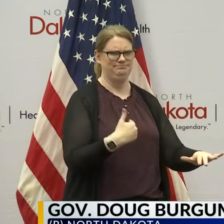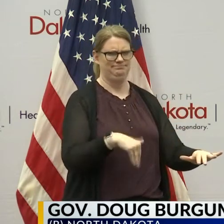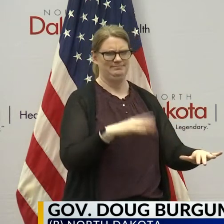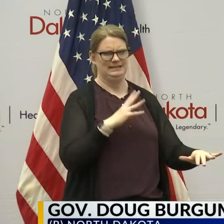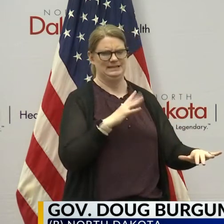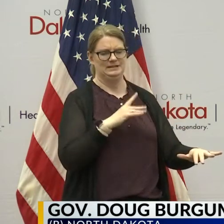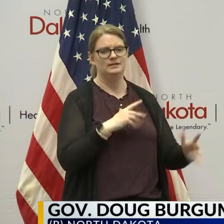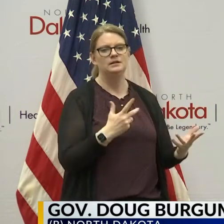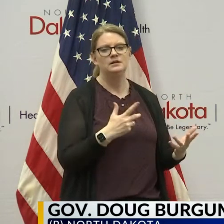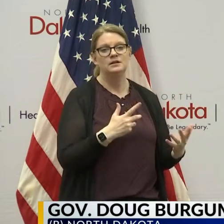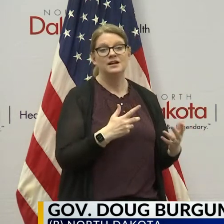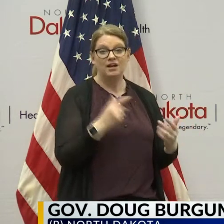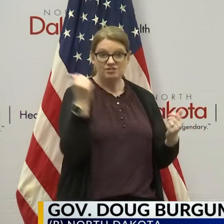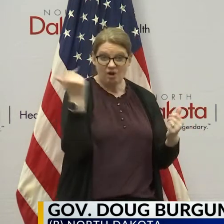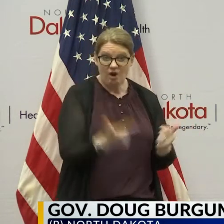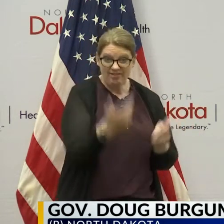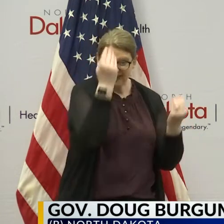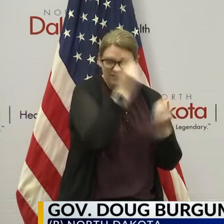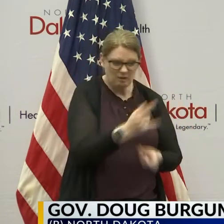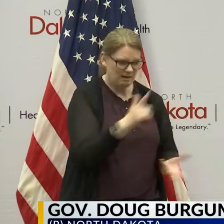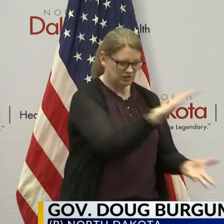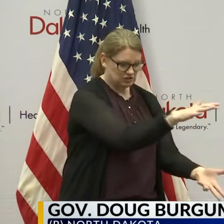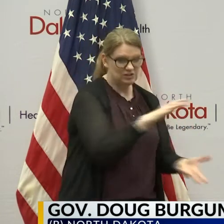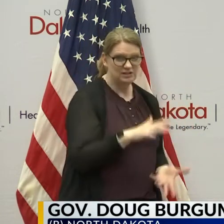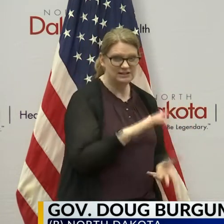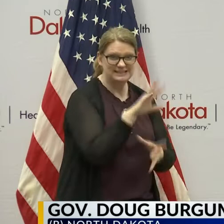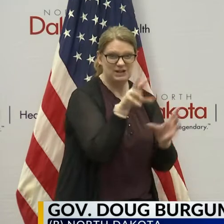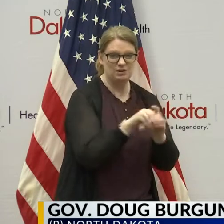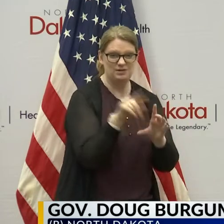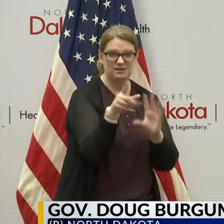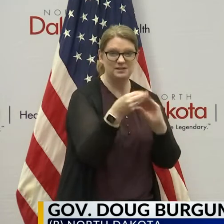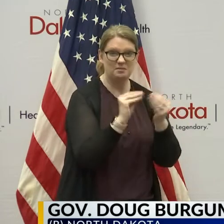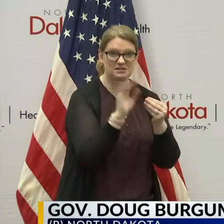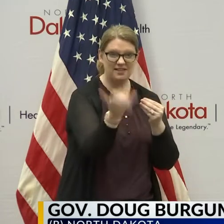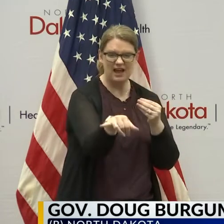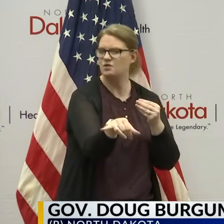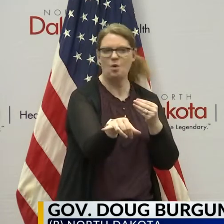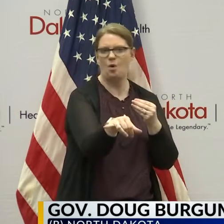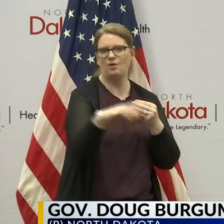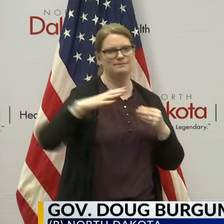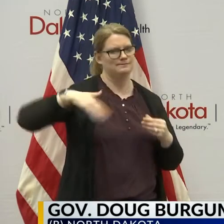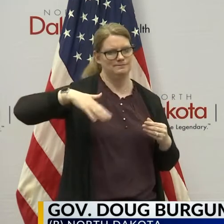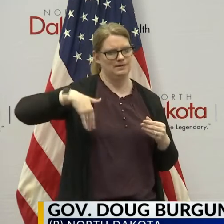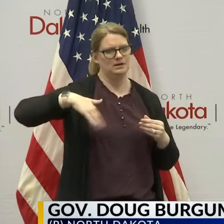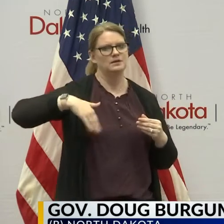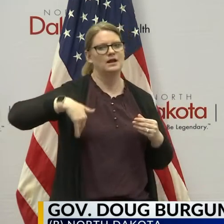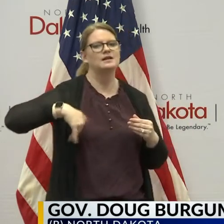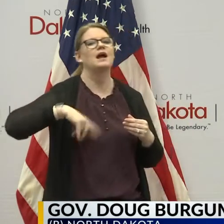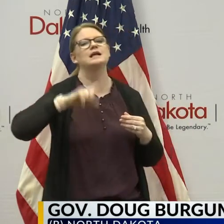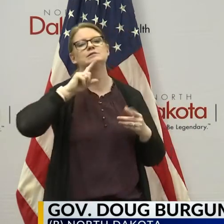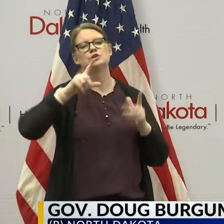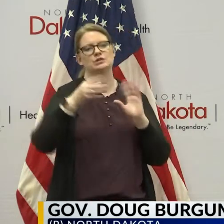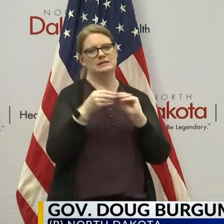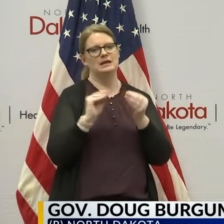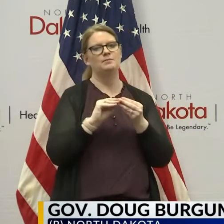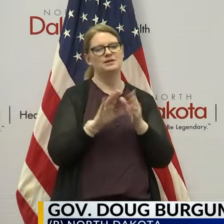WE HAD A LOT OF PEOPLE COMING FROM BLOOM AND COUNTY AND THOSE COUNTIES SHOWING DARK DOWN THERE BECAUSE IT WAS VERY POPULAR AND OVERSUBSCRIBED AS IN TERMS OF DRIVE-THROUGH TESTING AND NOT ALL THE DATA IS